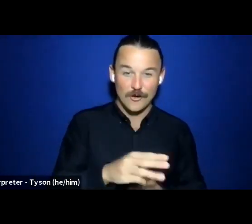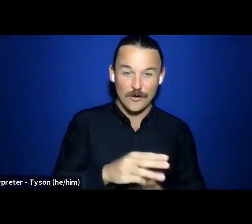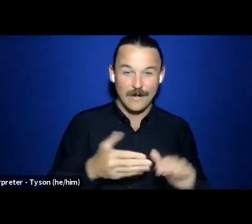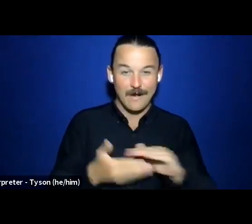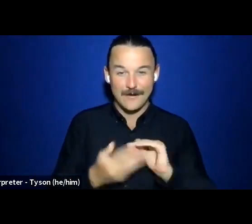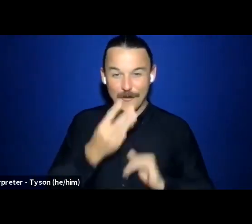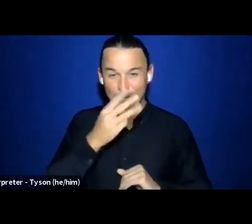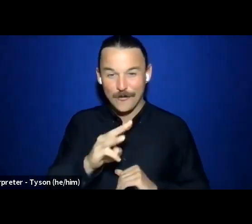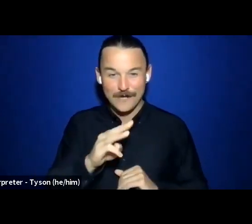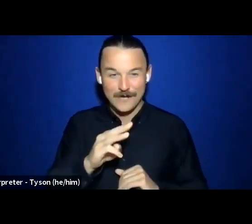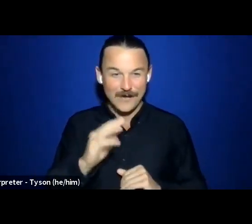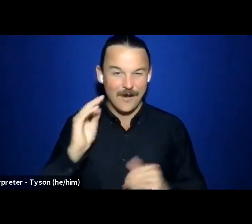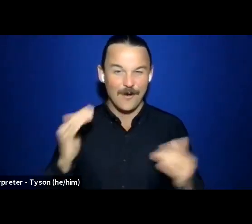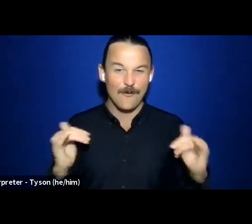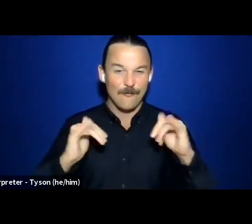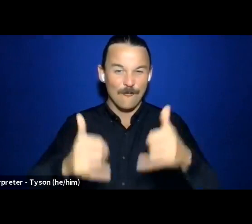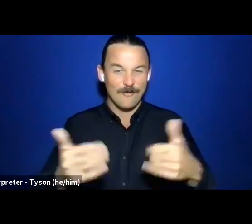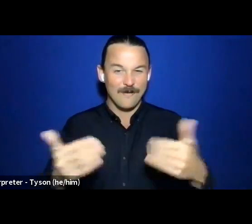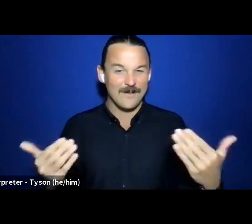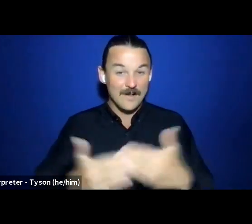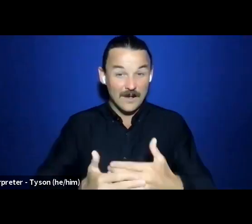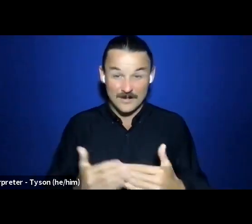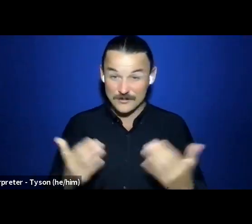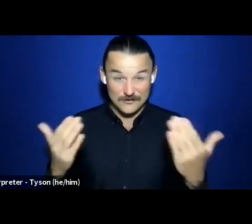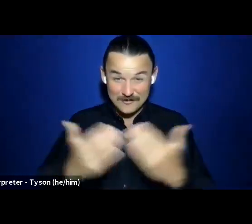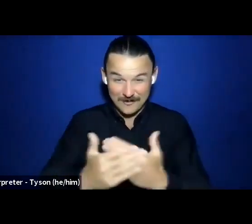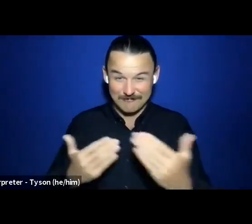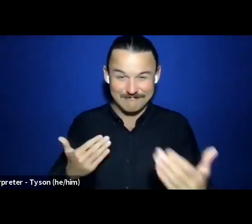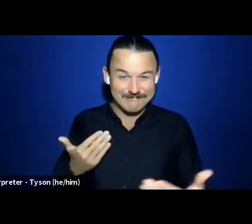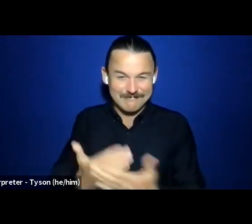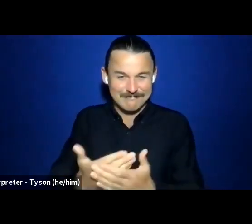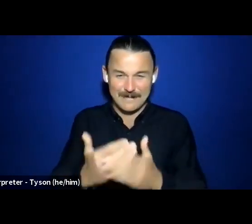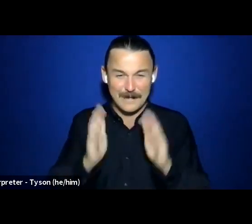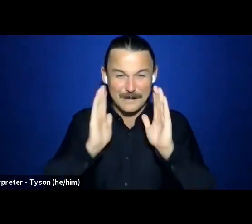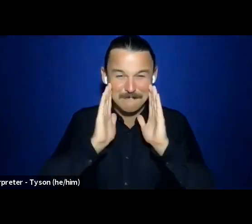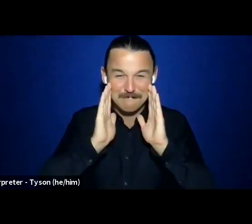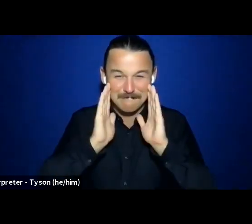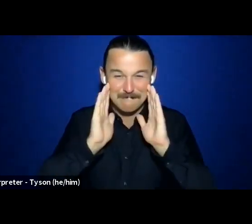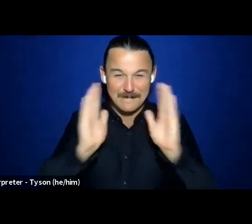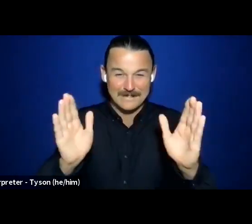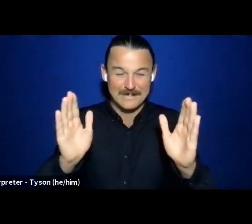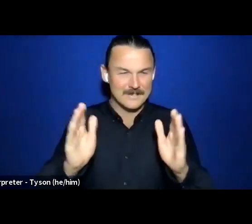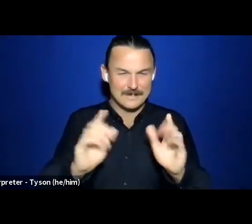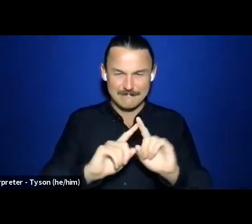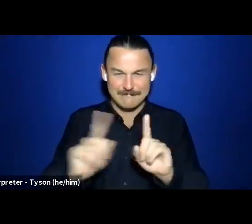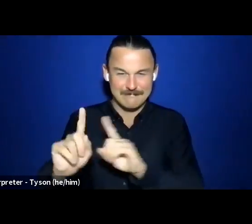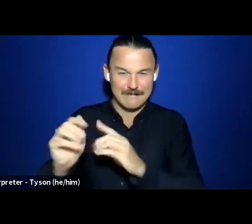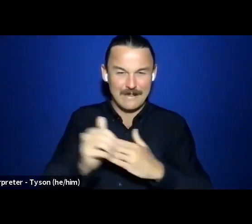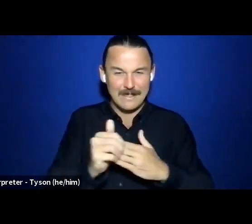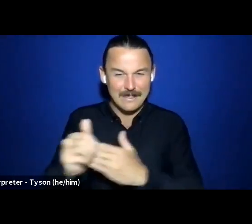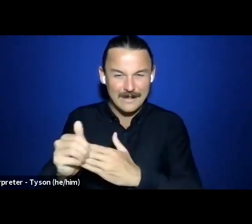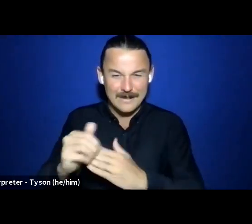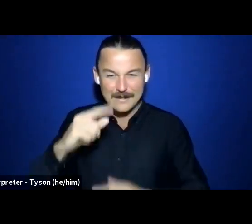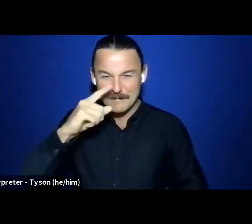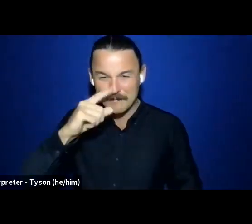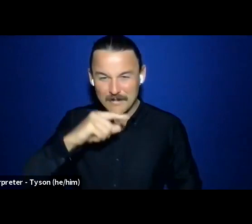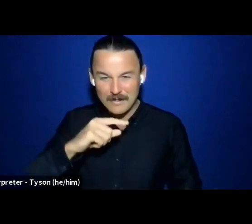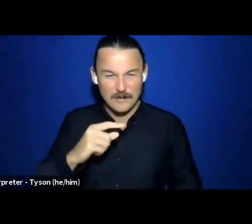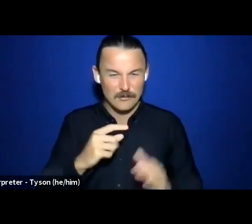many other amazing people in the 30 under 30. Award Awards tonight there's tonight, there's just been. en such a display of en such a display of leadership and en such a display of leadership and role models within the